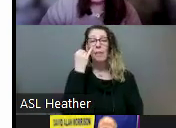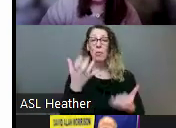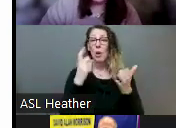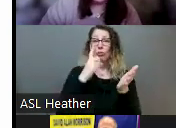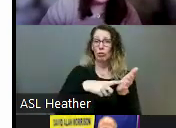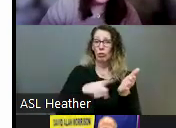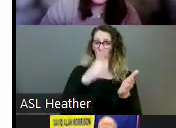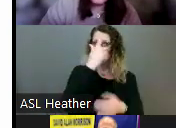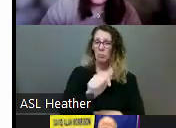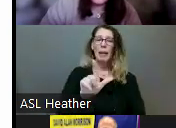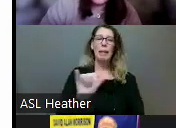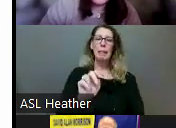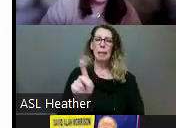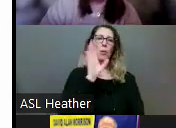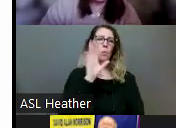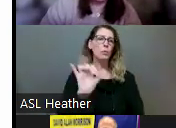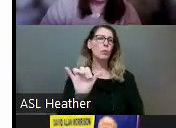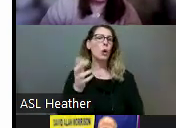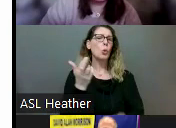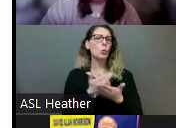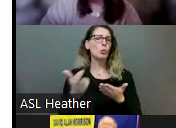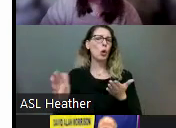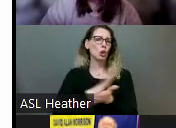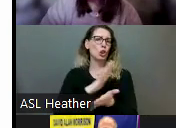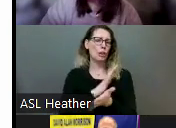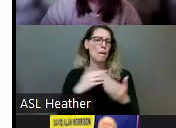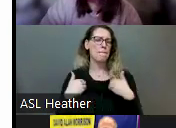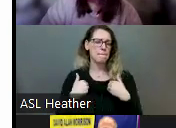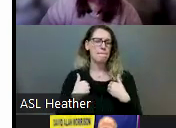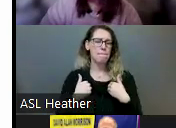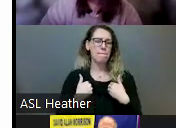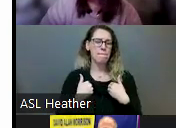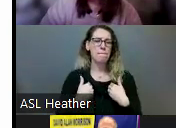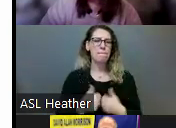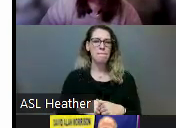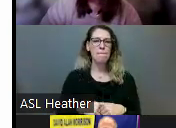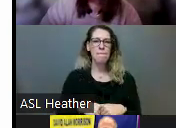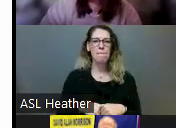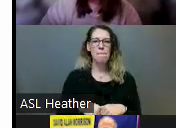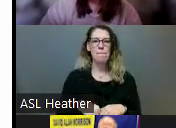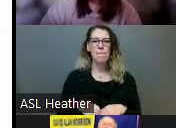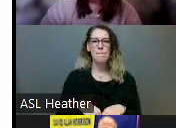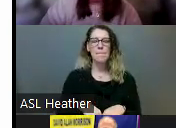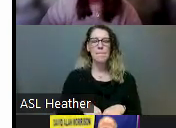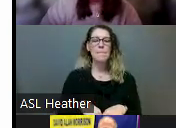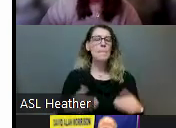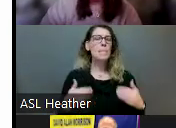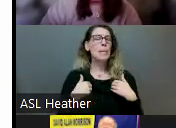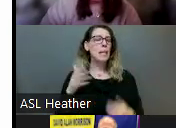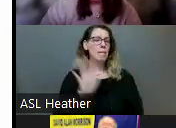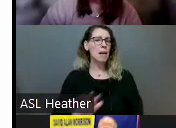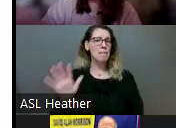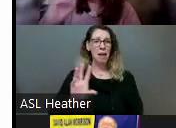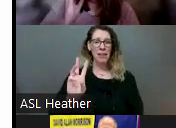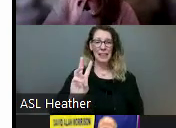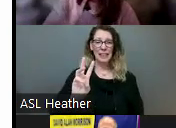our links are also going to be on our resource sheet. And we've got about 65%